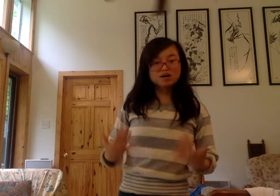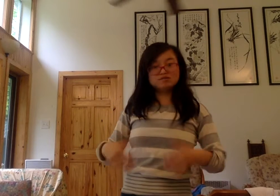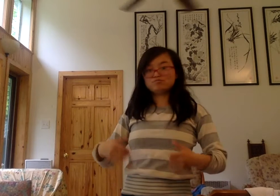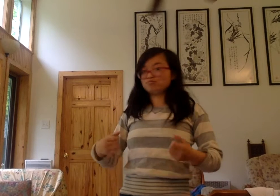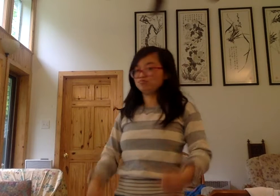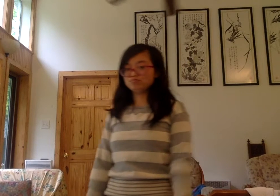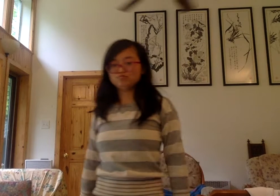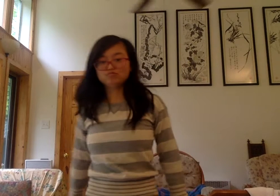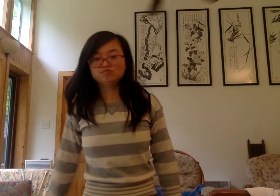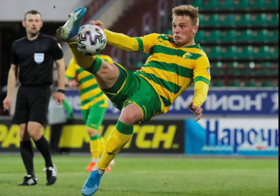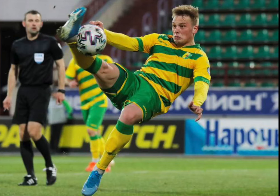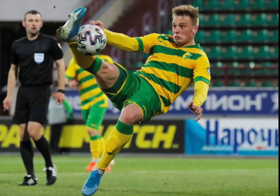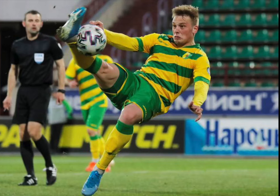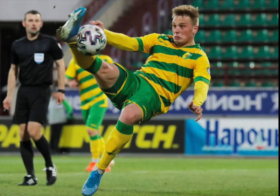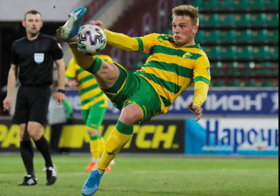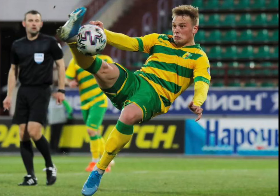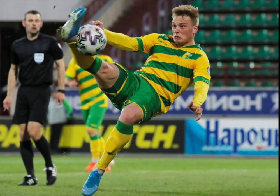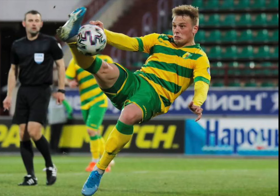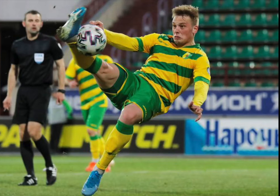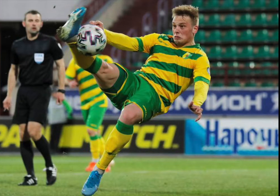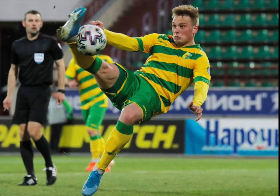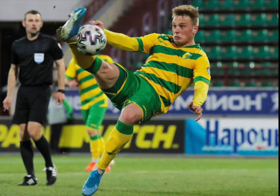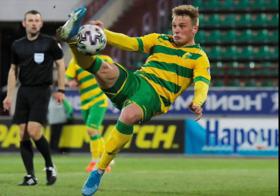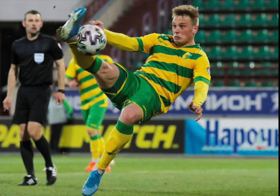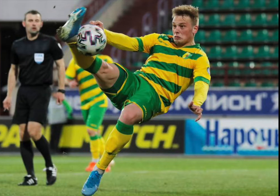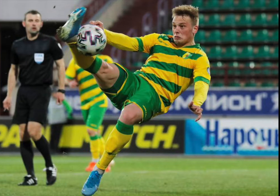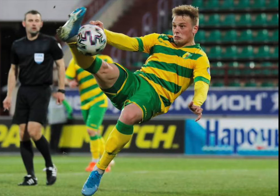Wow whoa! Soccer